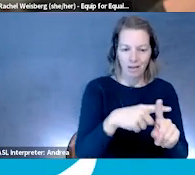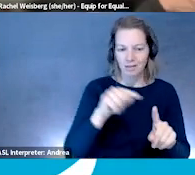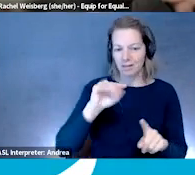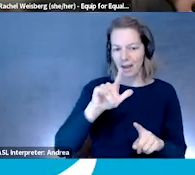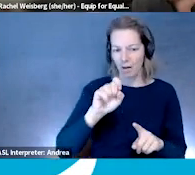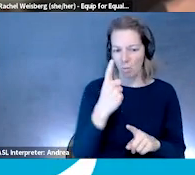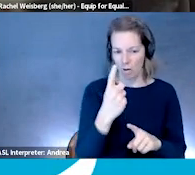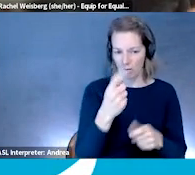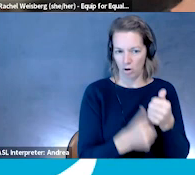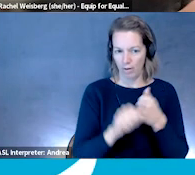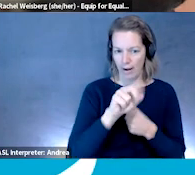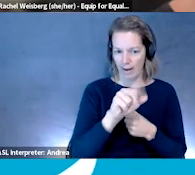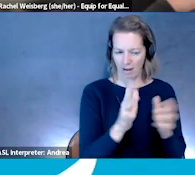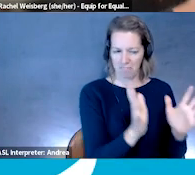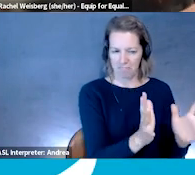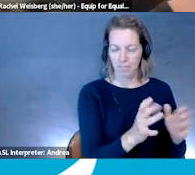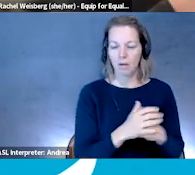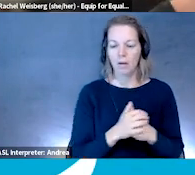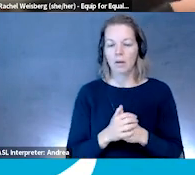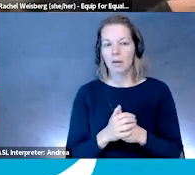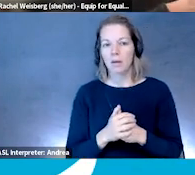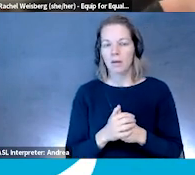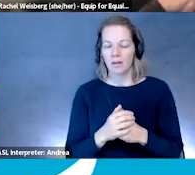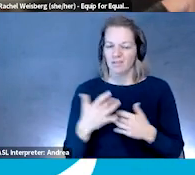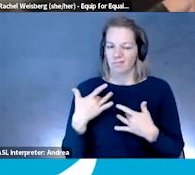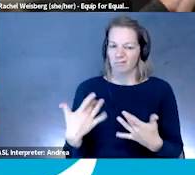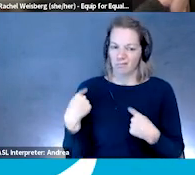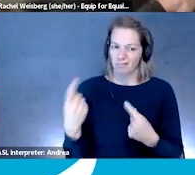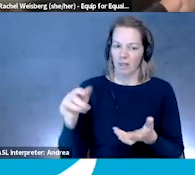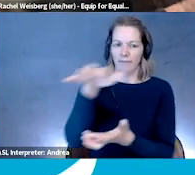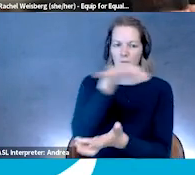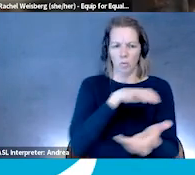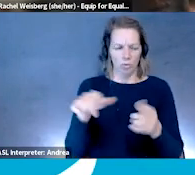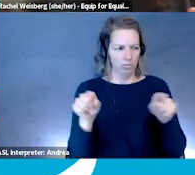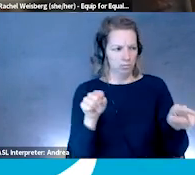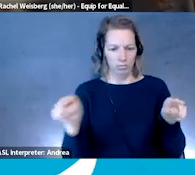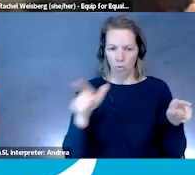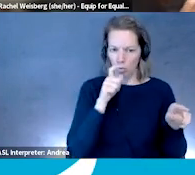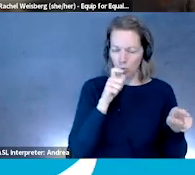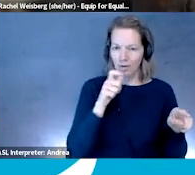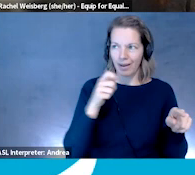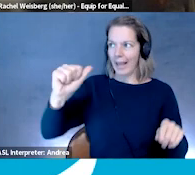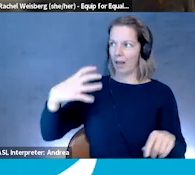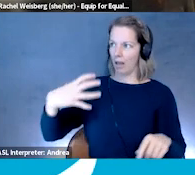VOCATIONAL REHABILITATION FROM DRS, RIGHT. IN